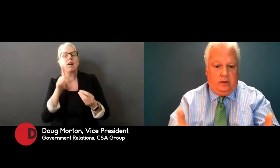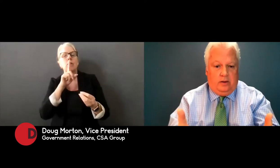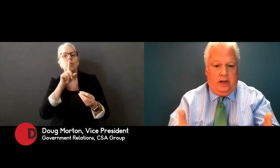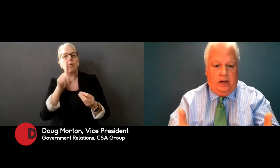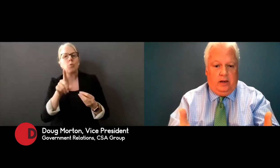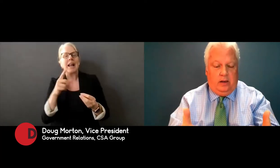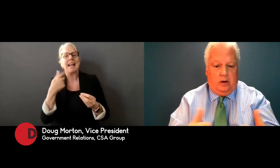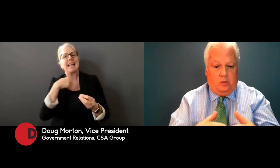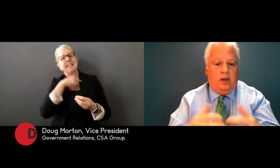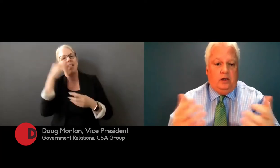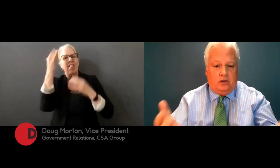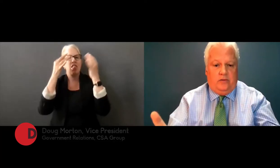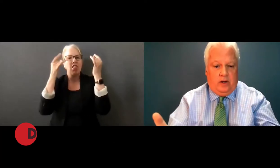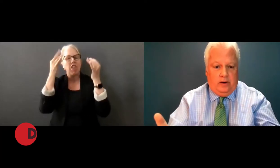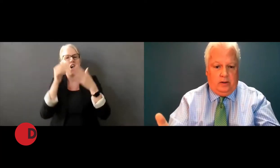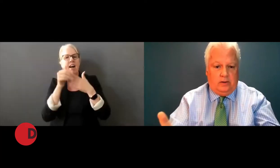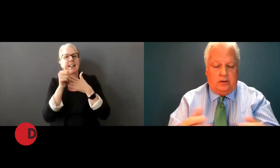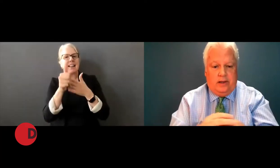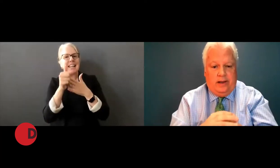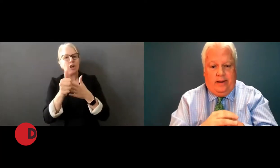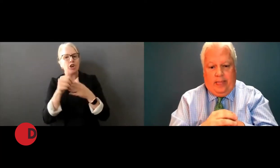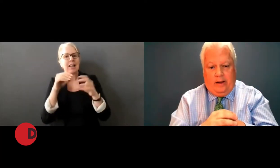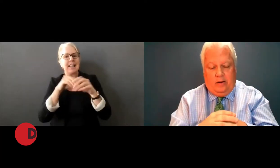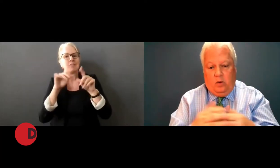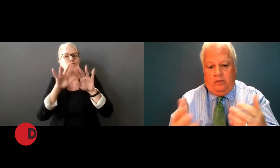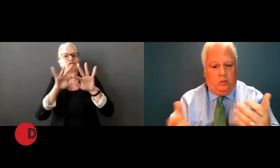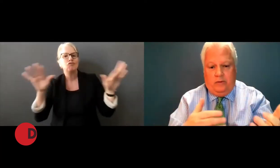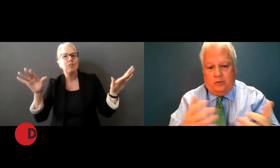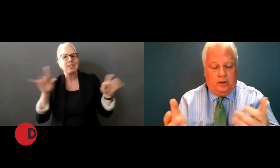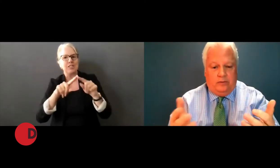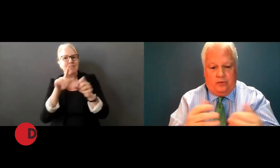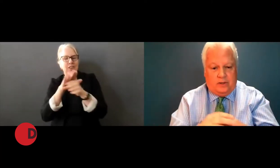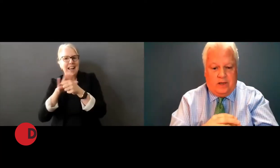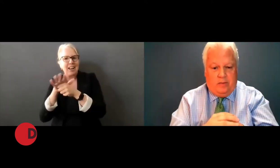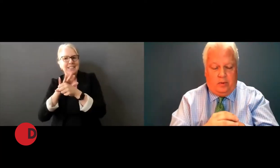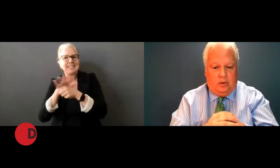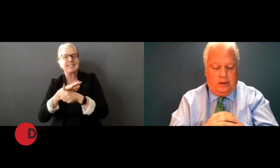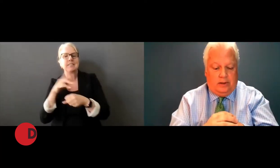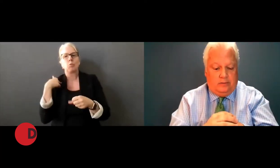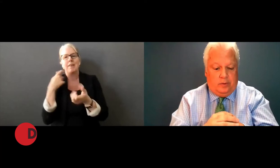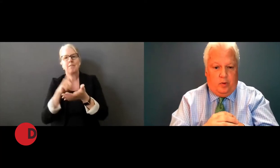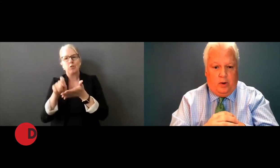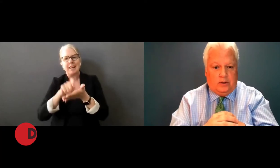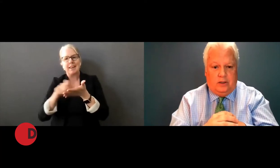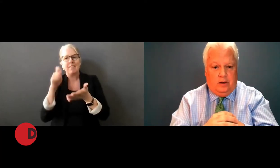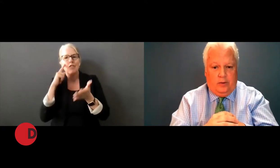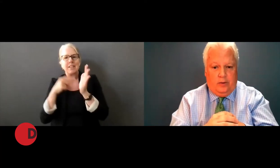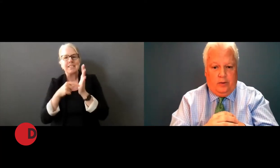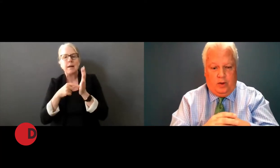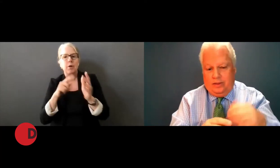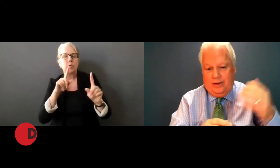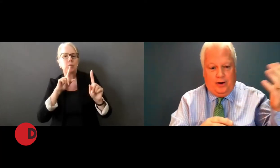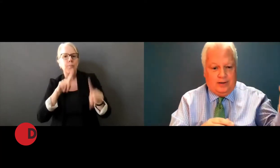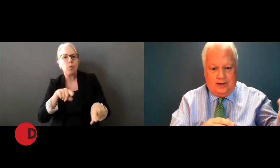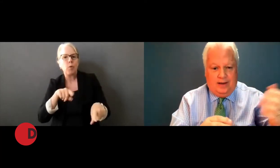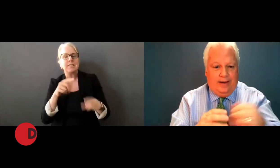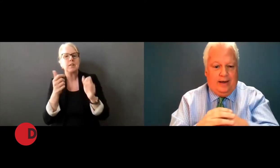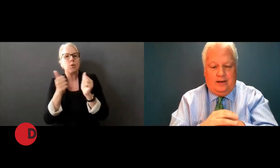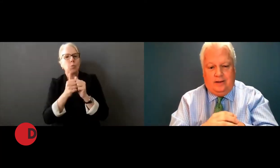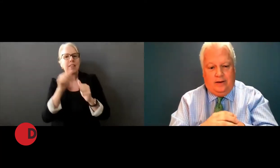Really as a thought leader for a wide range of areas, we have written, for example,